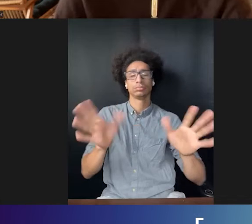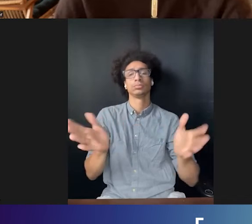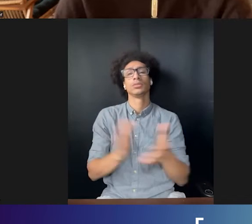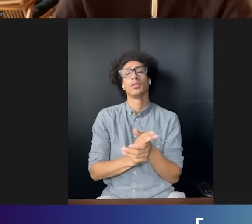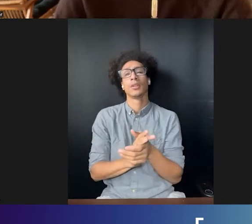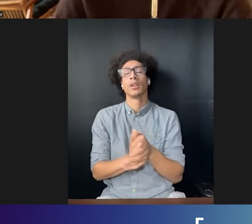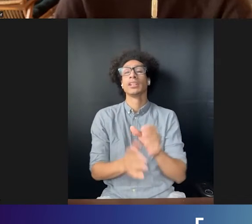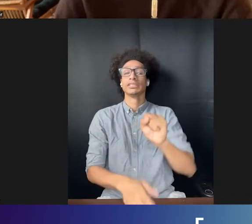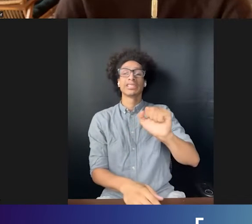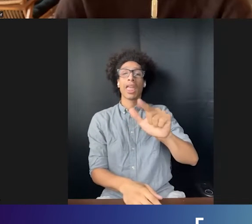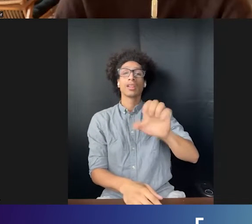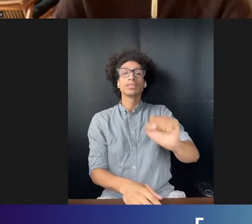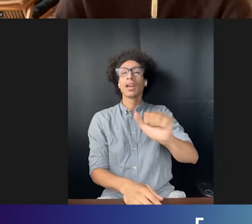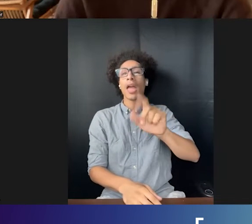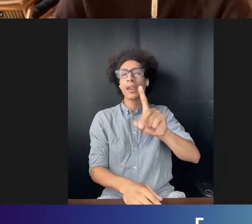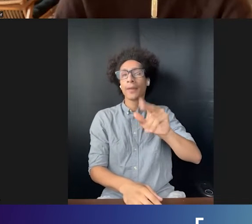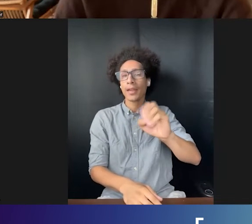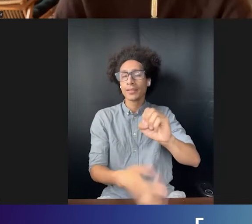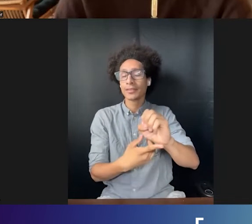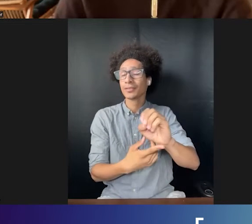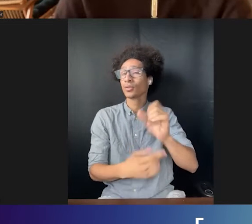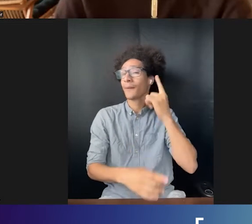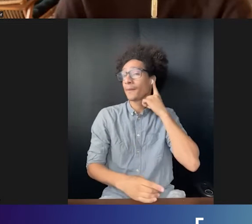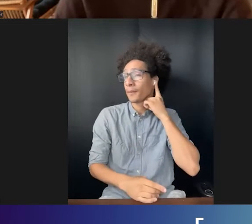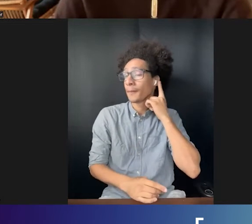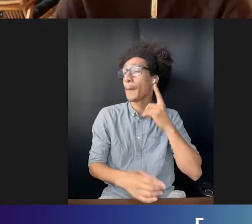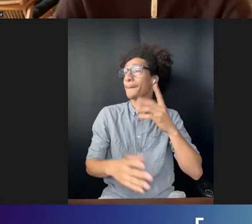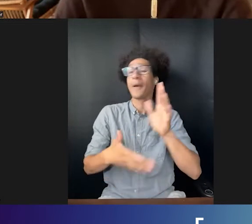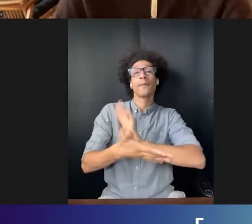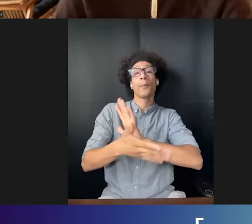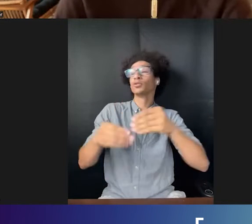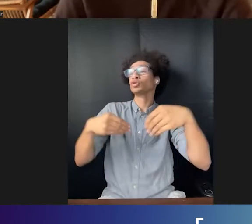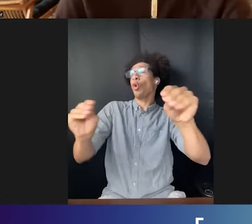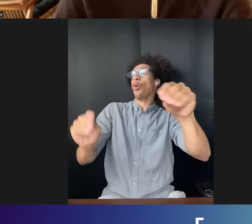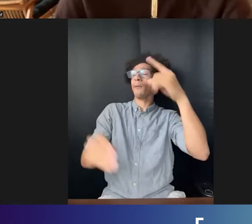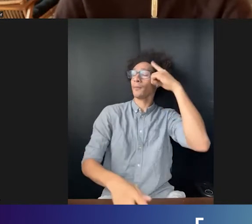So when you hear that if films sold for $5 million or $1 million at Sundance,